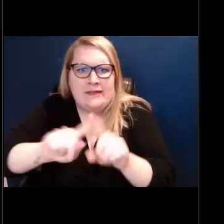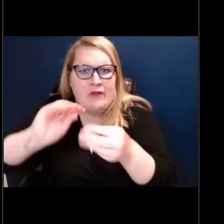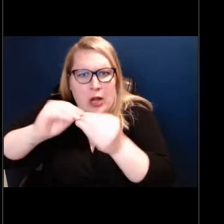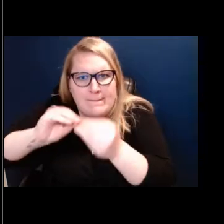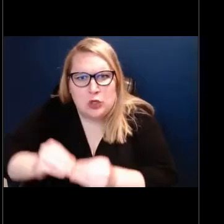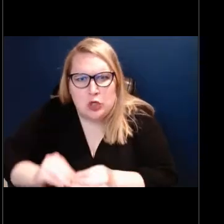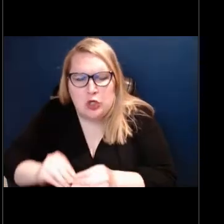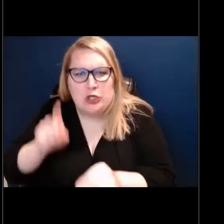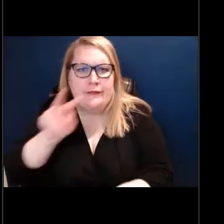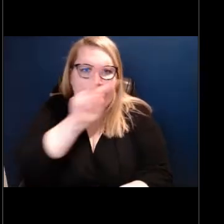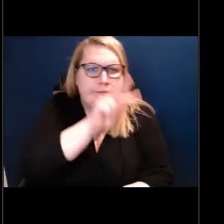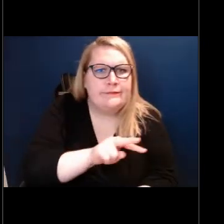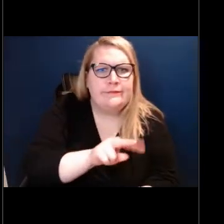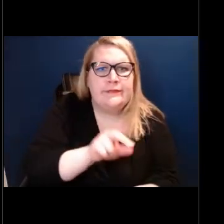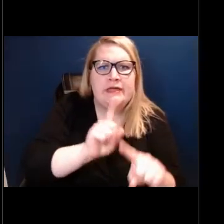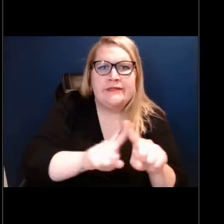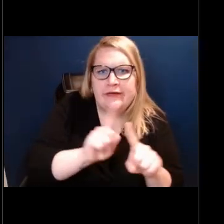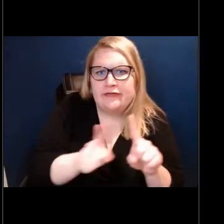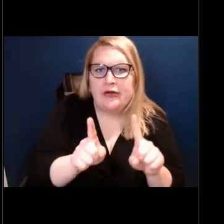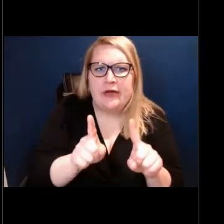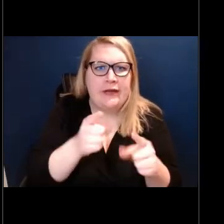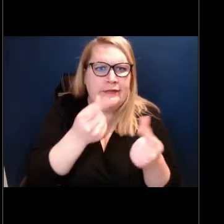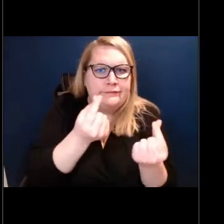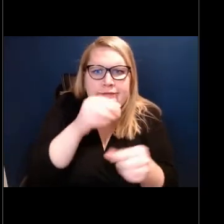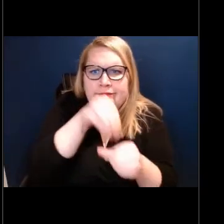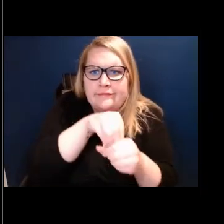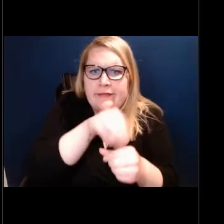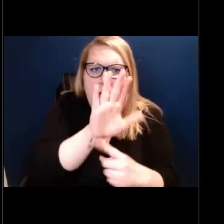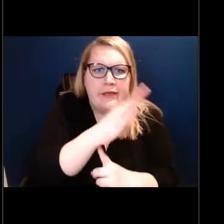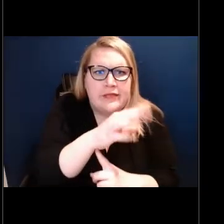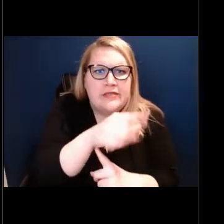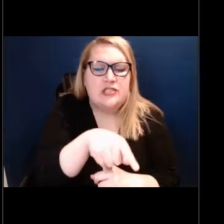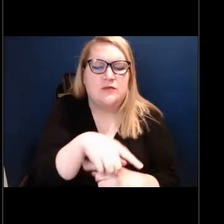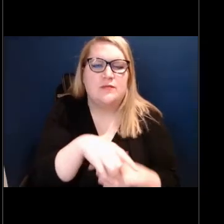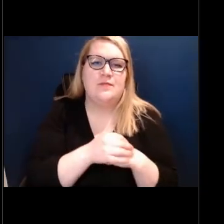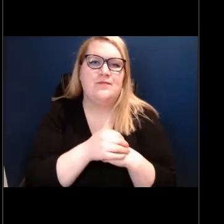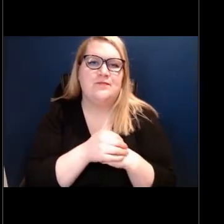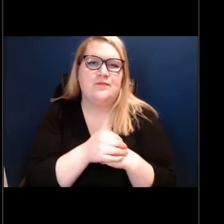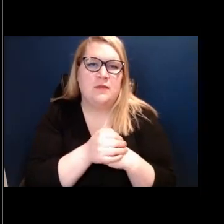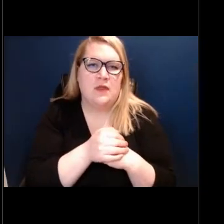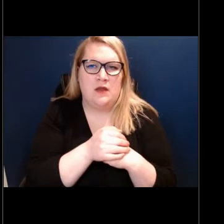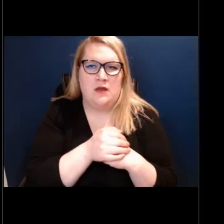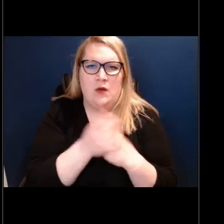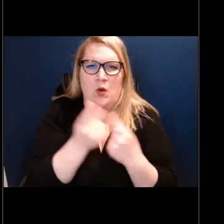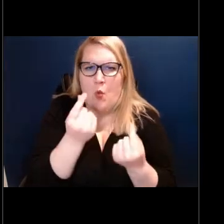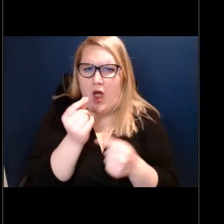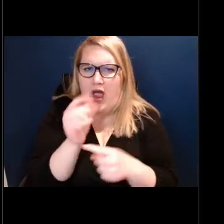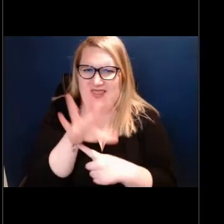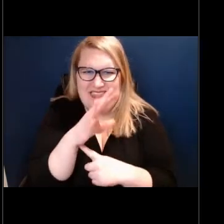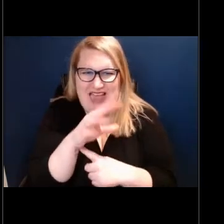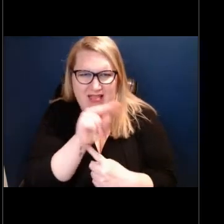at the different health of the instruments and also the production of the satellites. And as we pan over, you can see